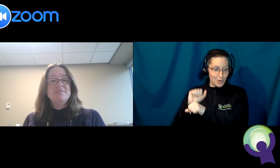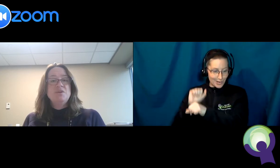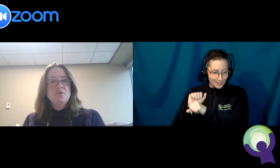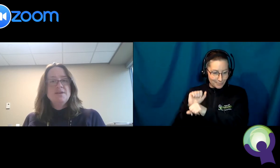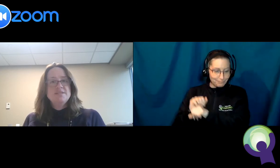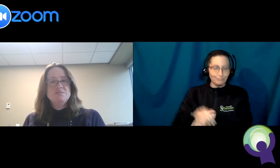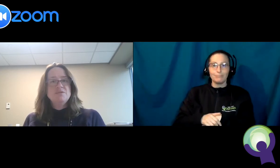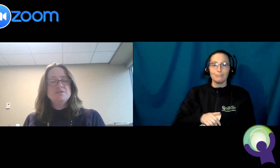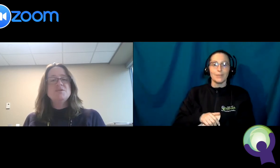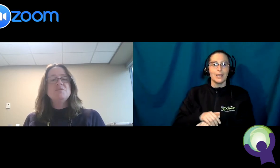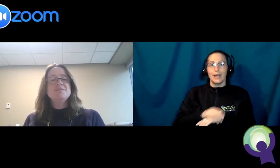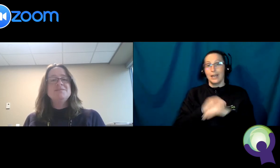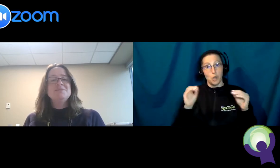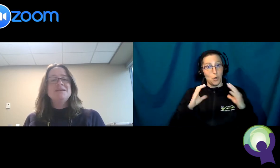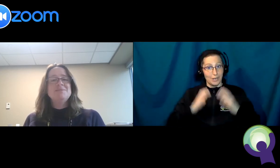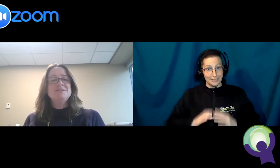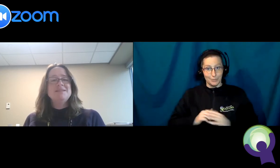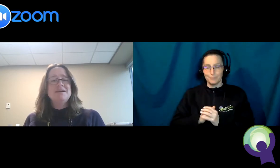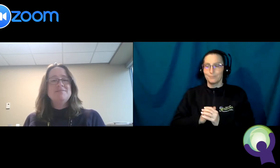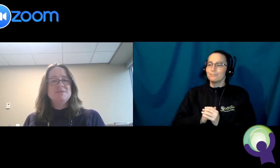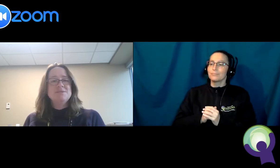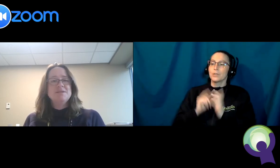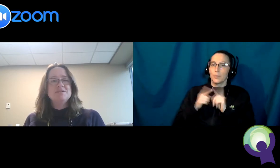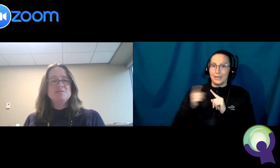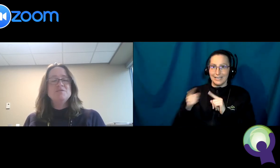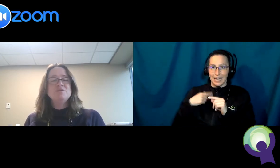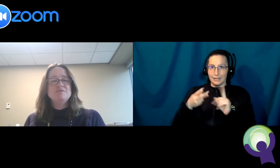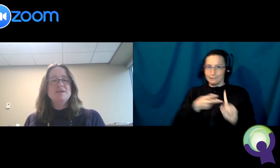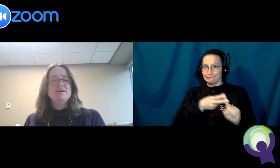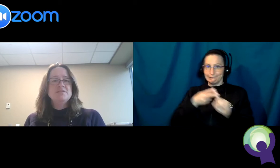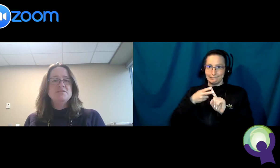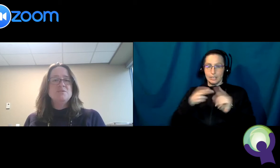no customers. So once he was able to get that first customer serving our customer